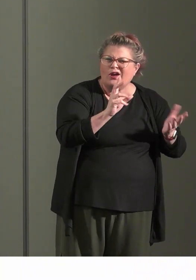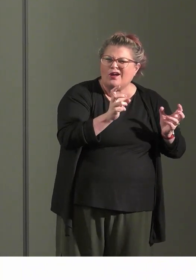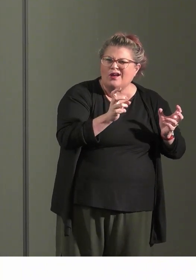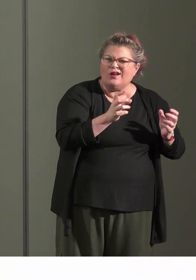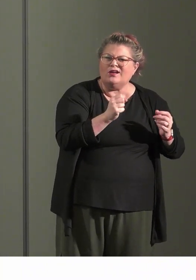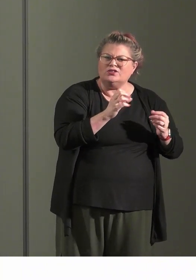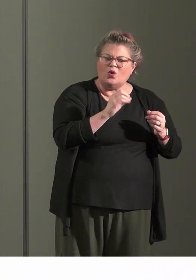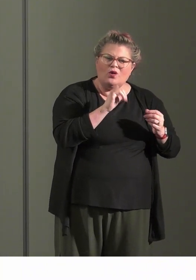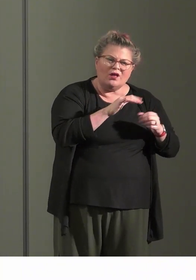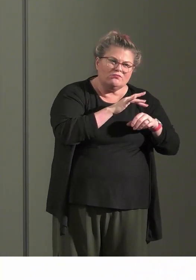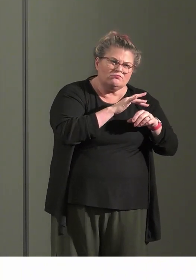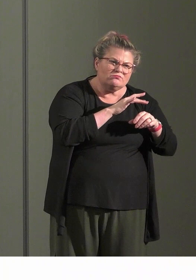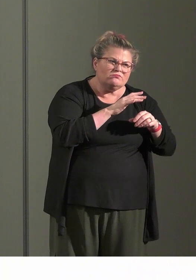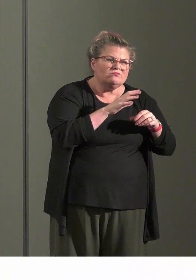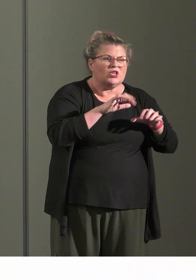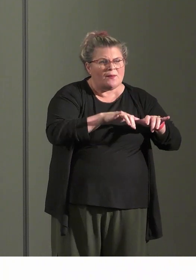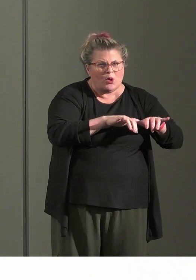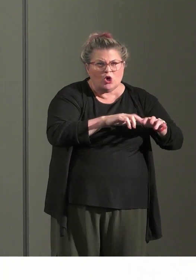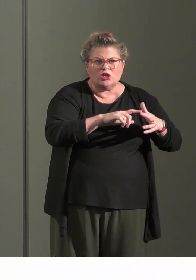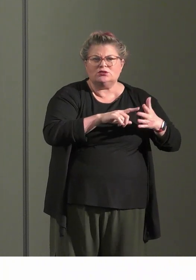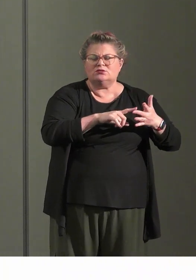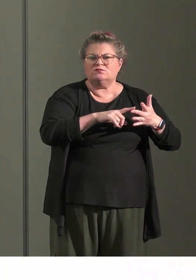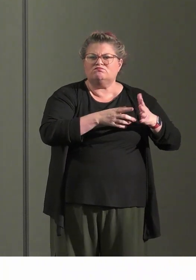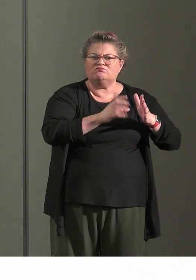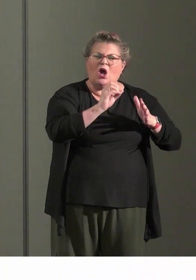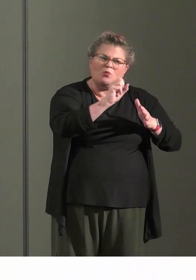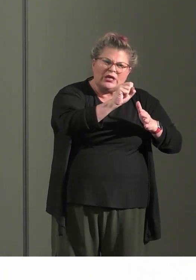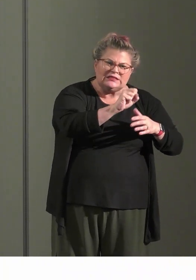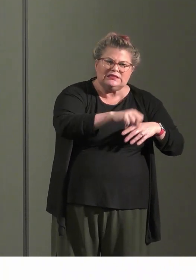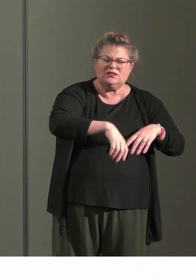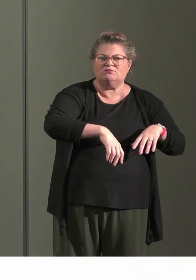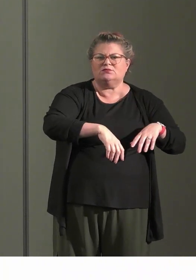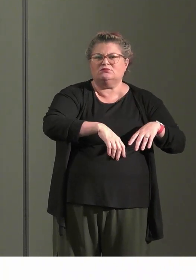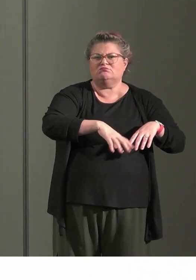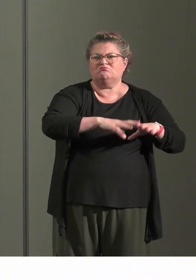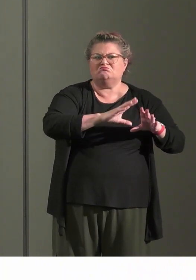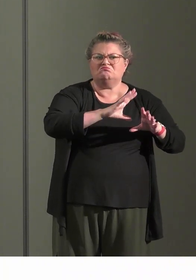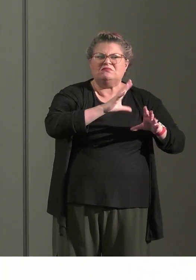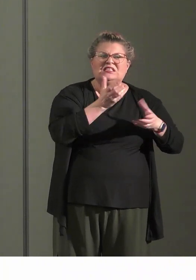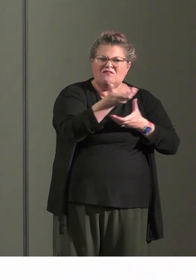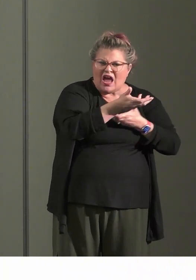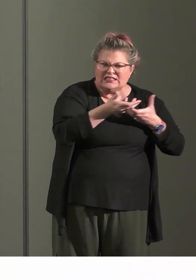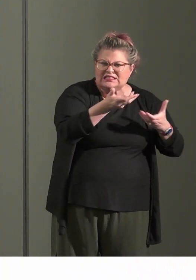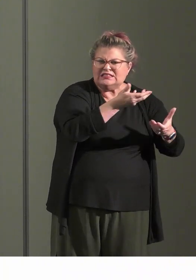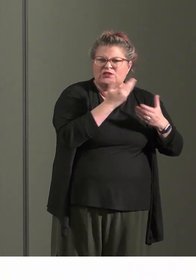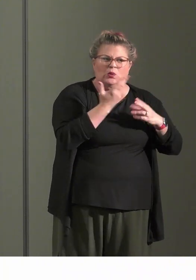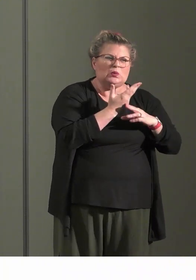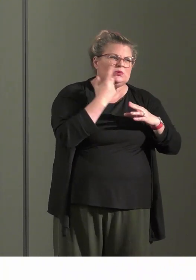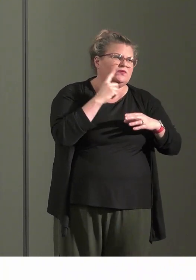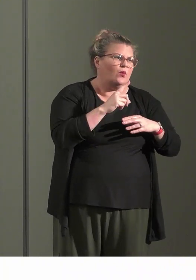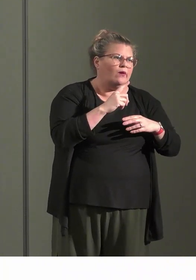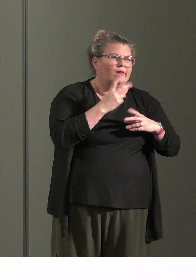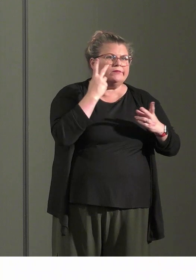covers computers. And operating systems includes devices used for audio visual media. Smartphone,